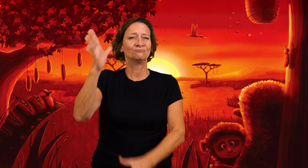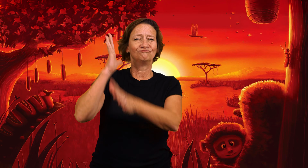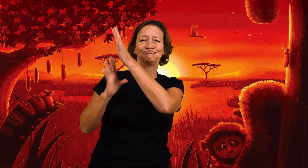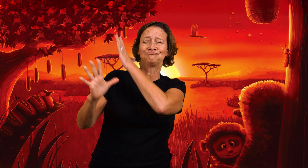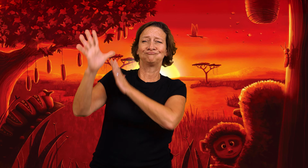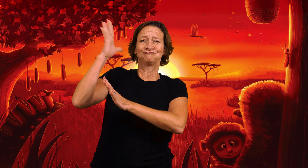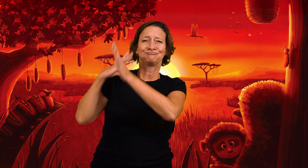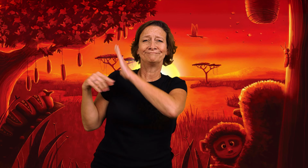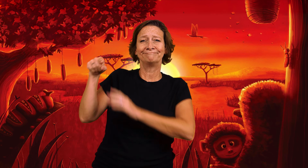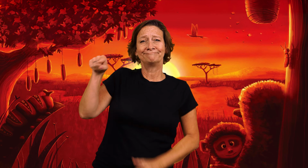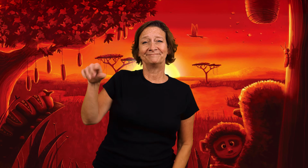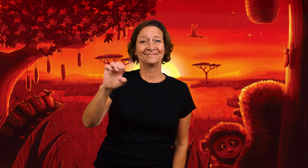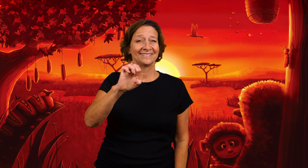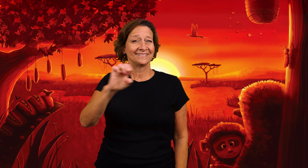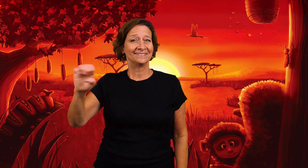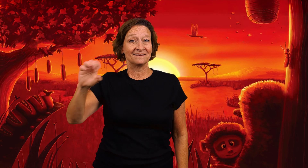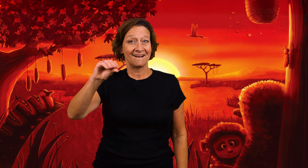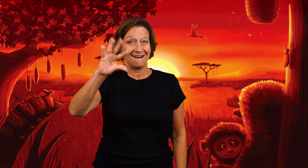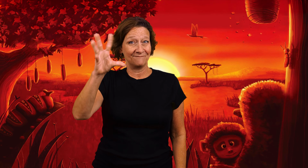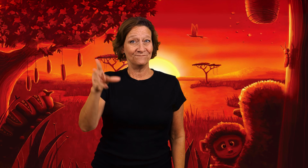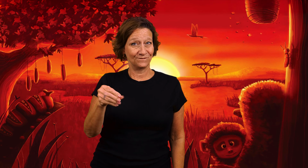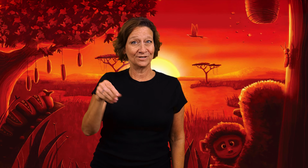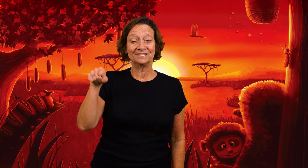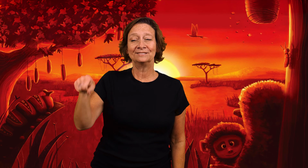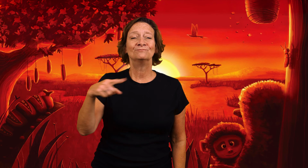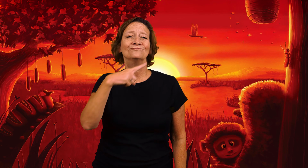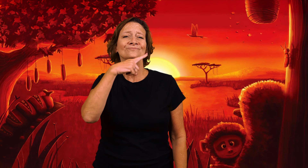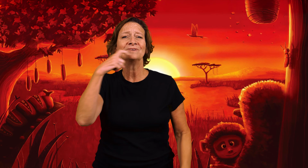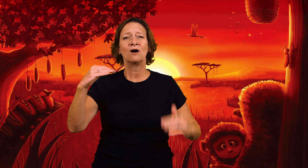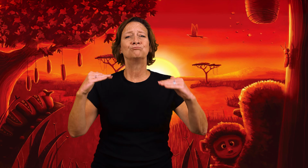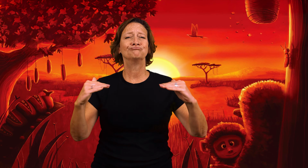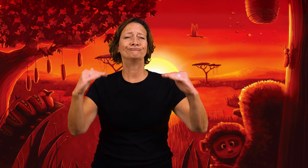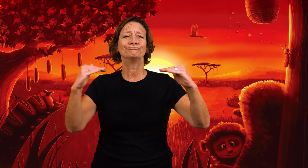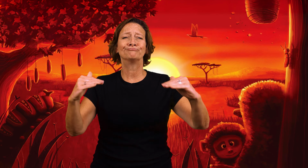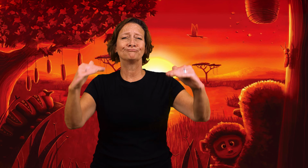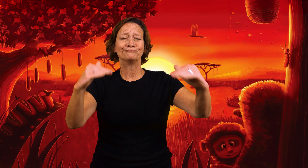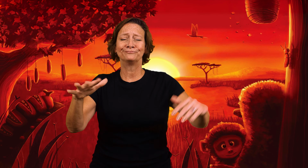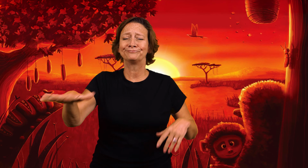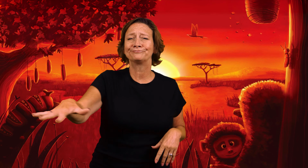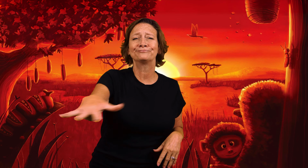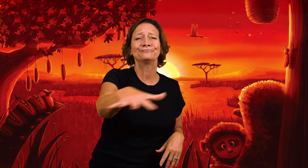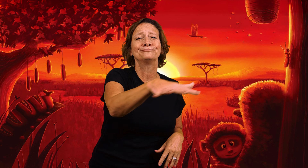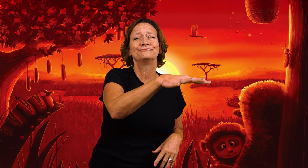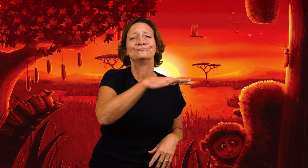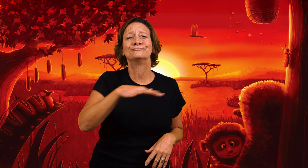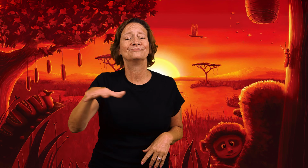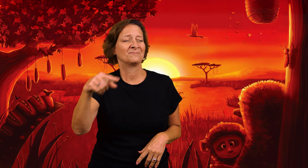Long ago in the wilds of East Africa, when the savannas were new,